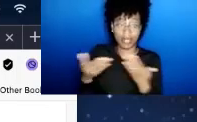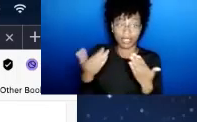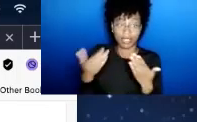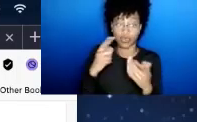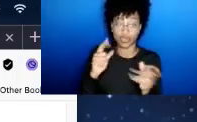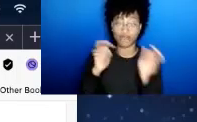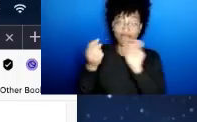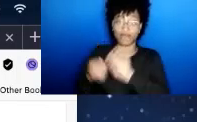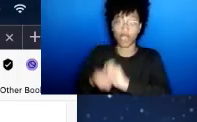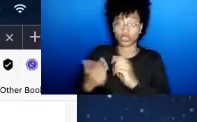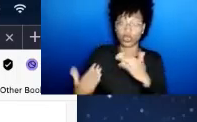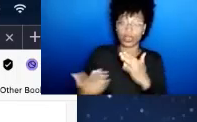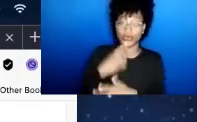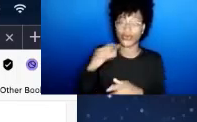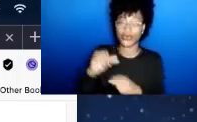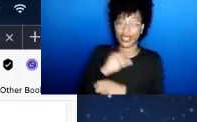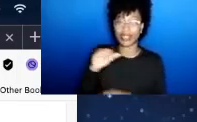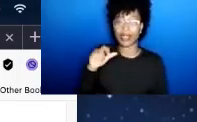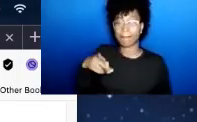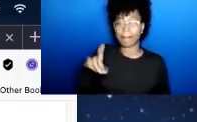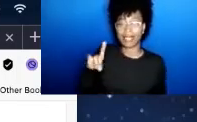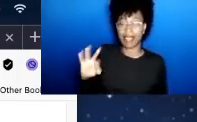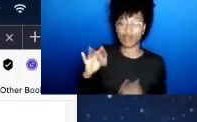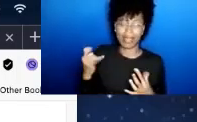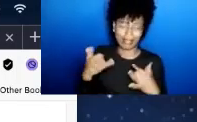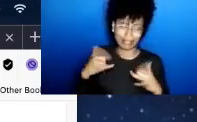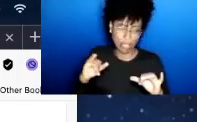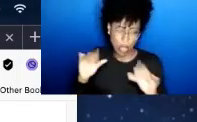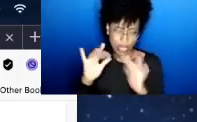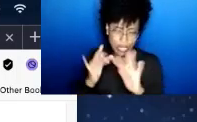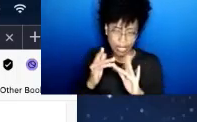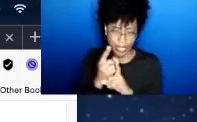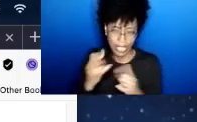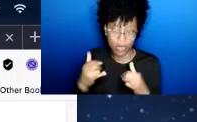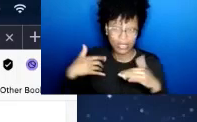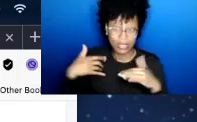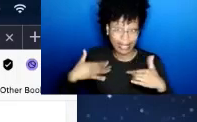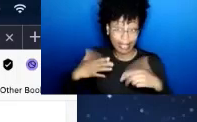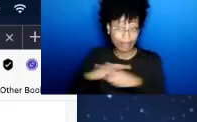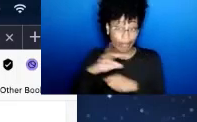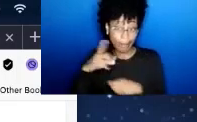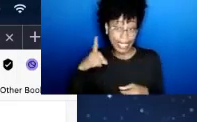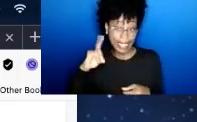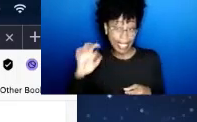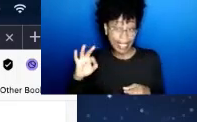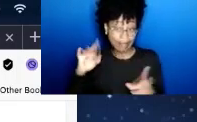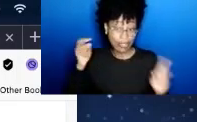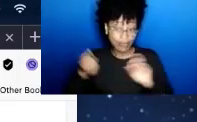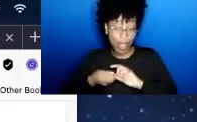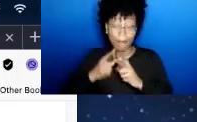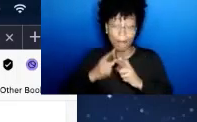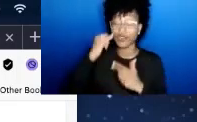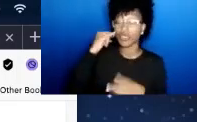06:40:56 Right now it is still online. If you have included videos or external links,